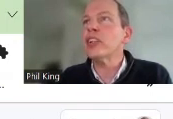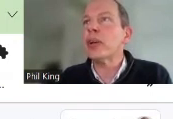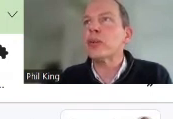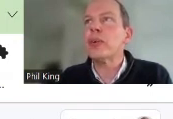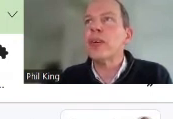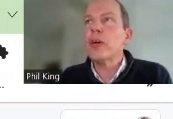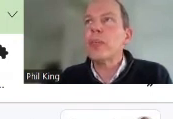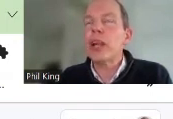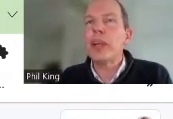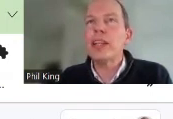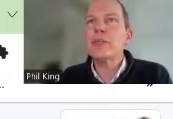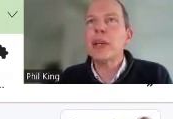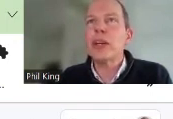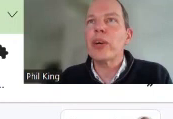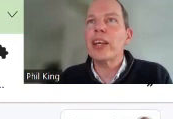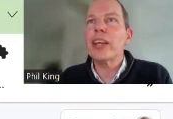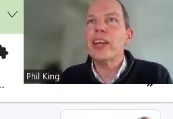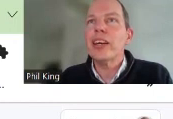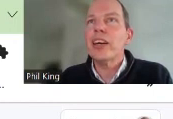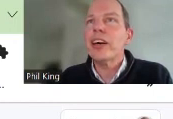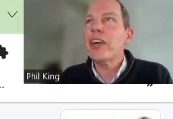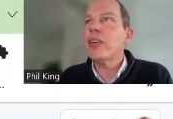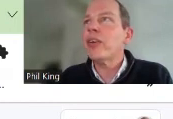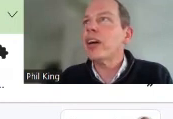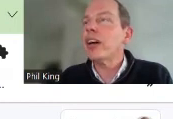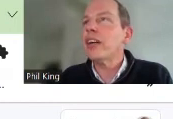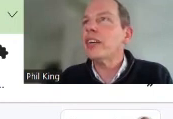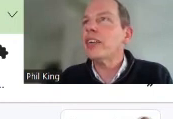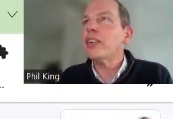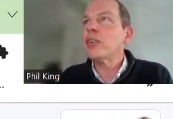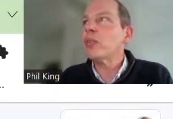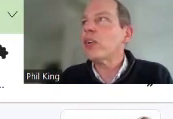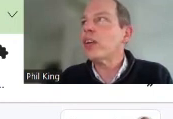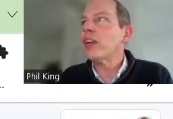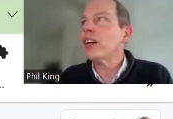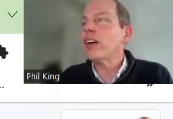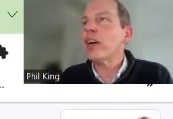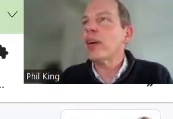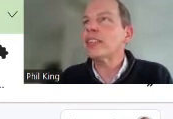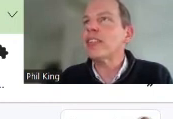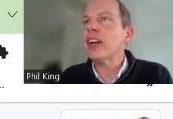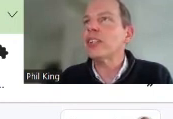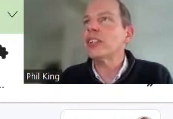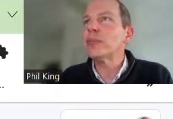Saying I should be able to pull up a list pretty quickly, and then within a matter of hours